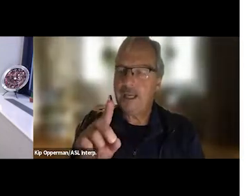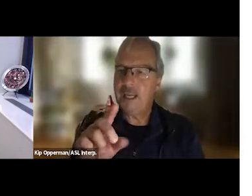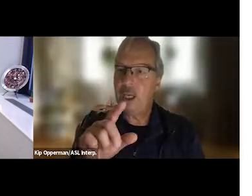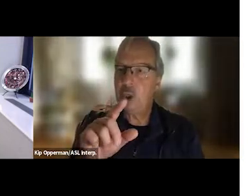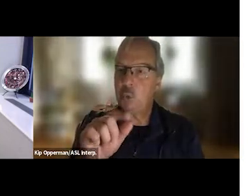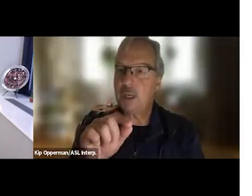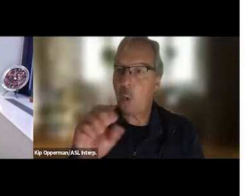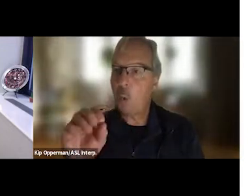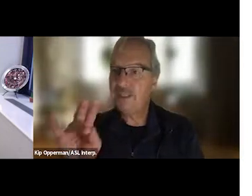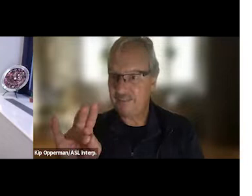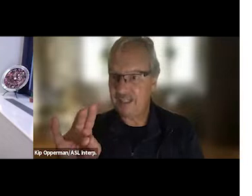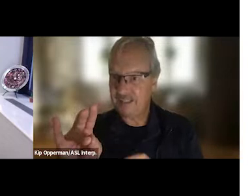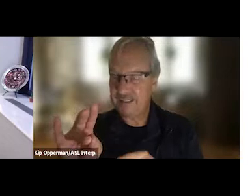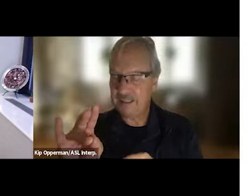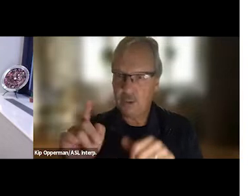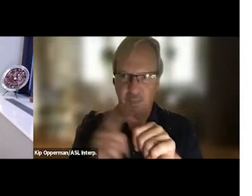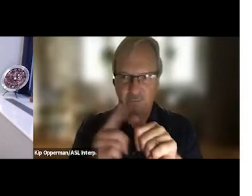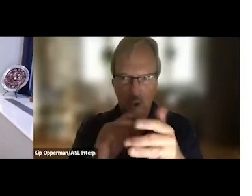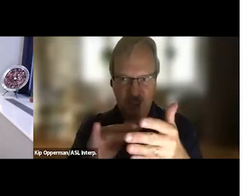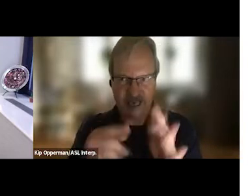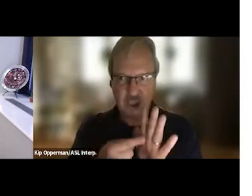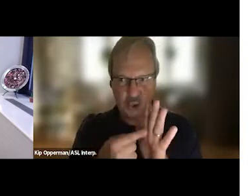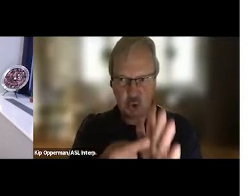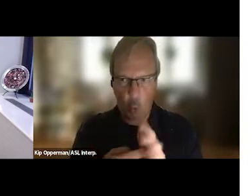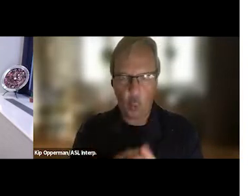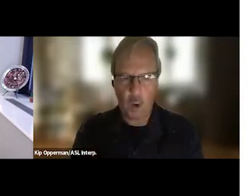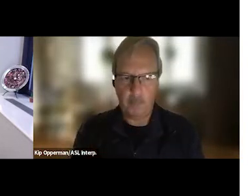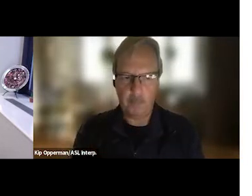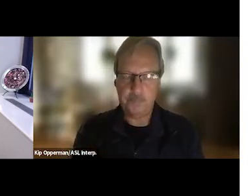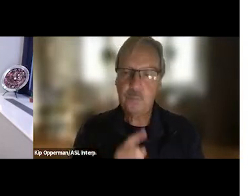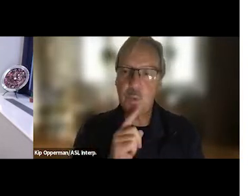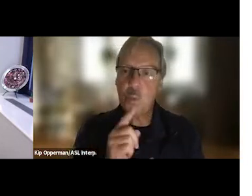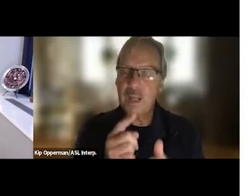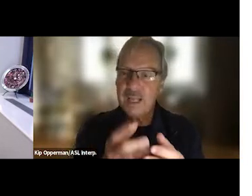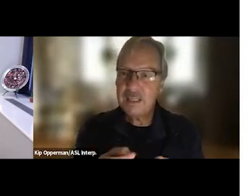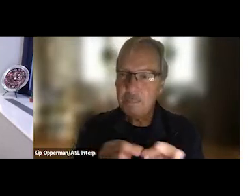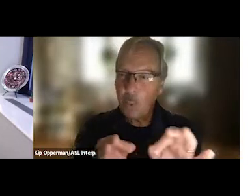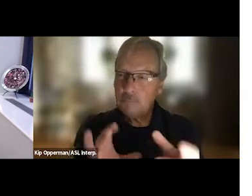was really one of the first studies to show that really relative to overdose death in the general population,